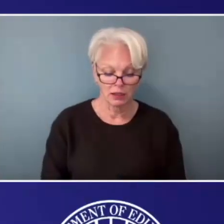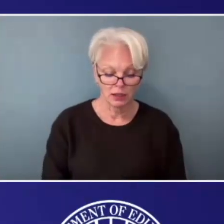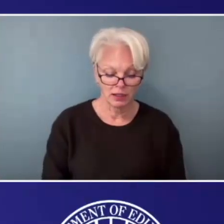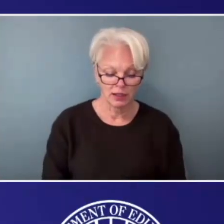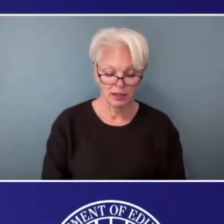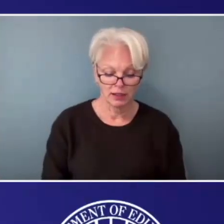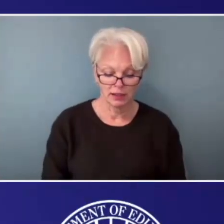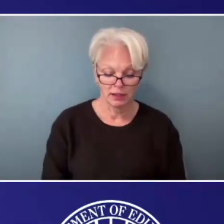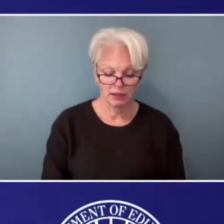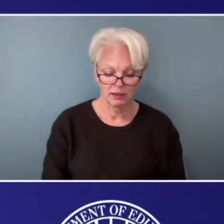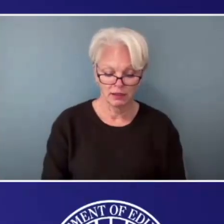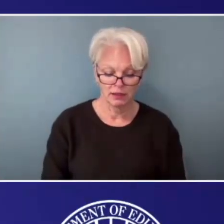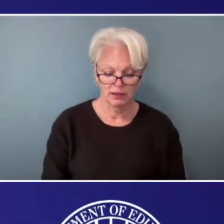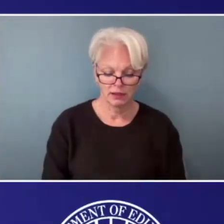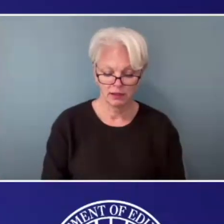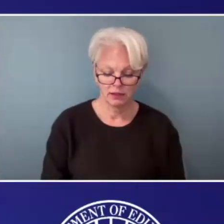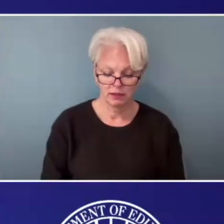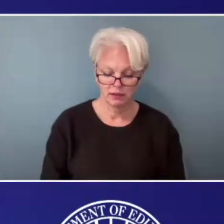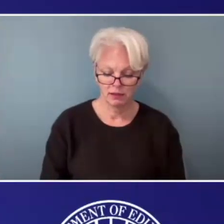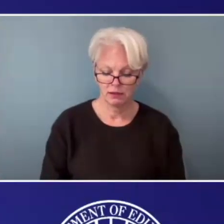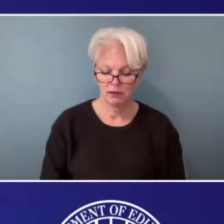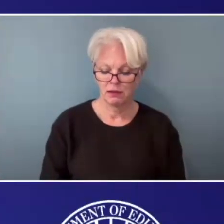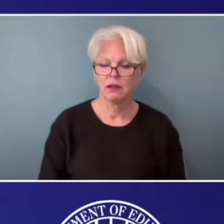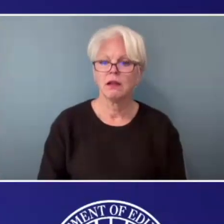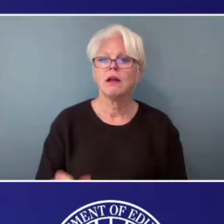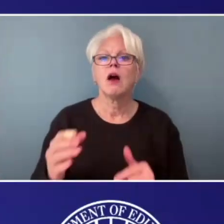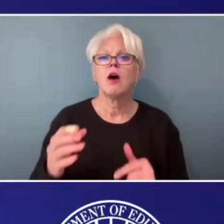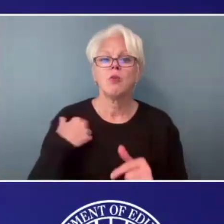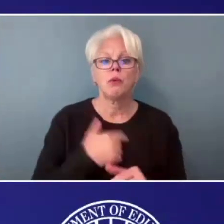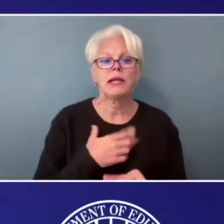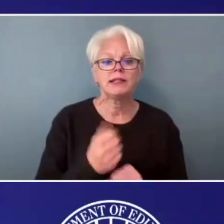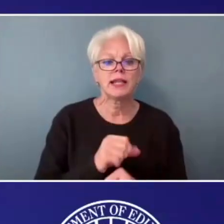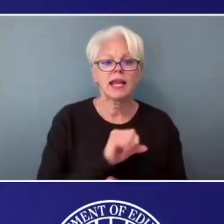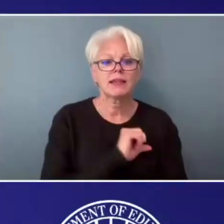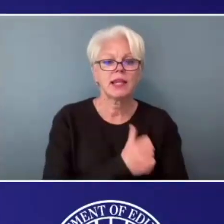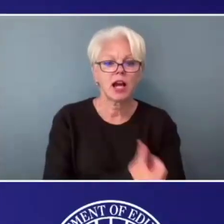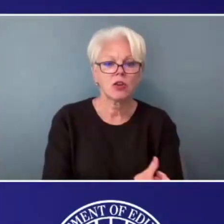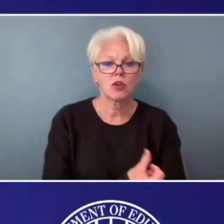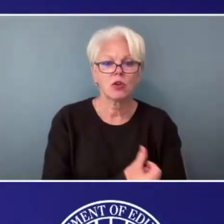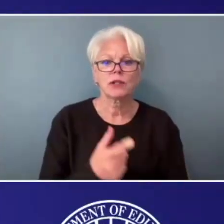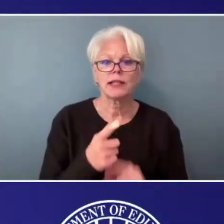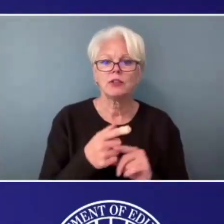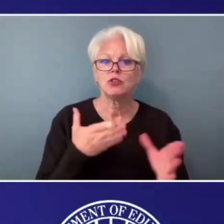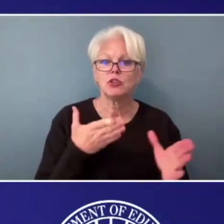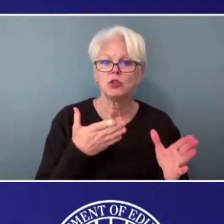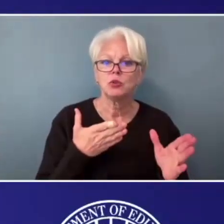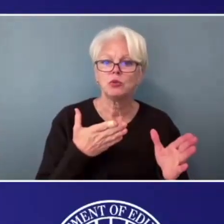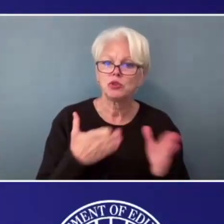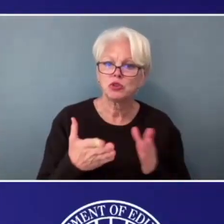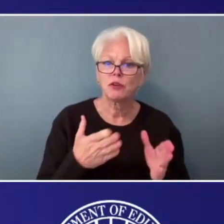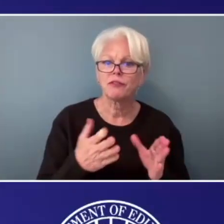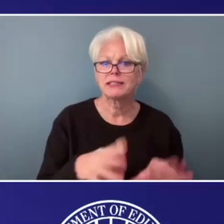service and take over the existing HEAL portfolio, but there are no --